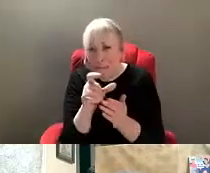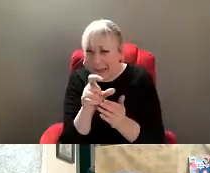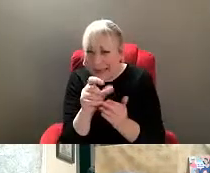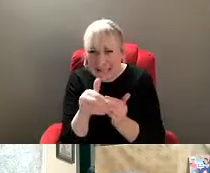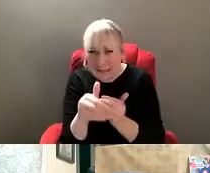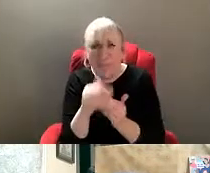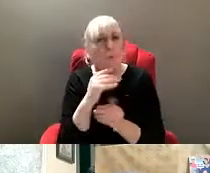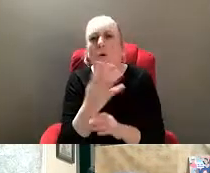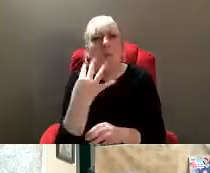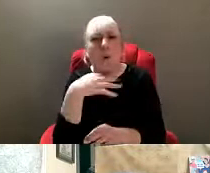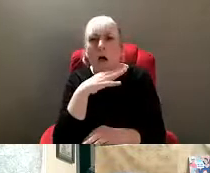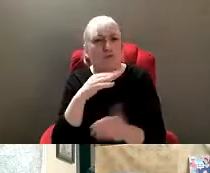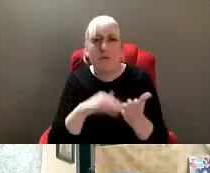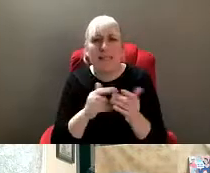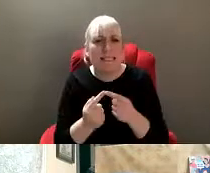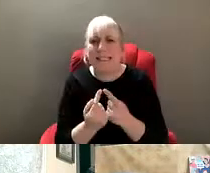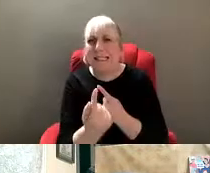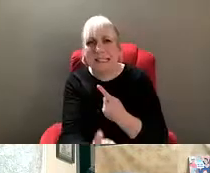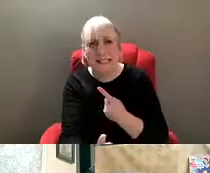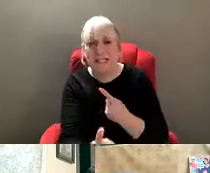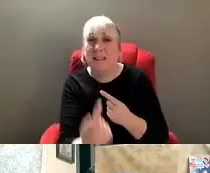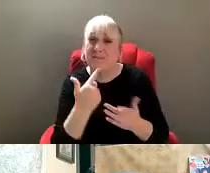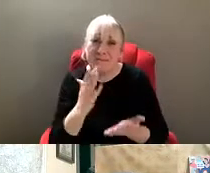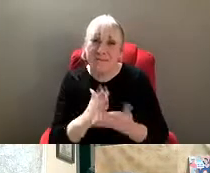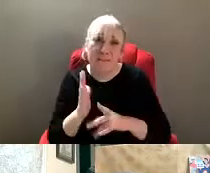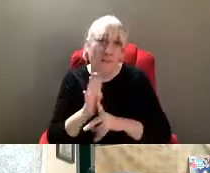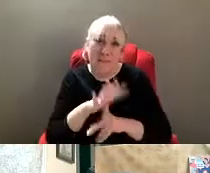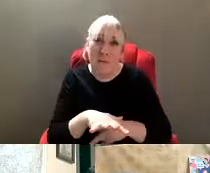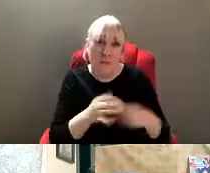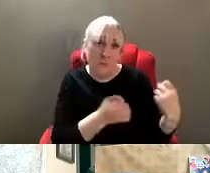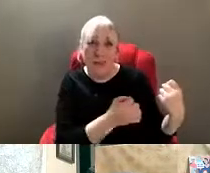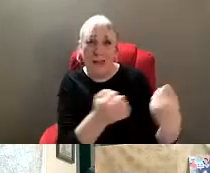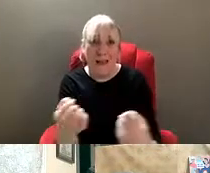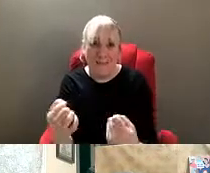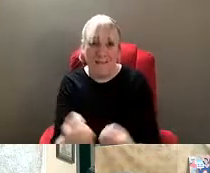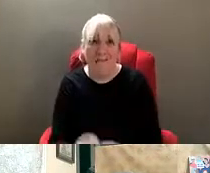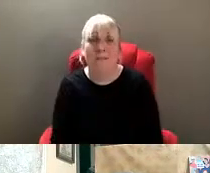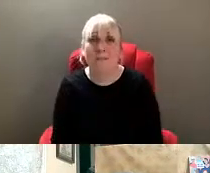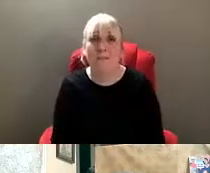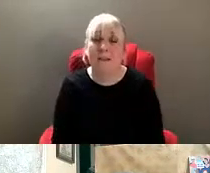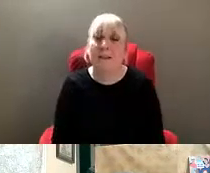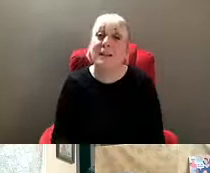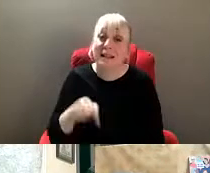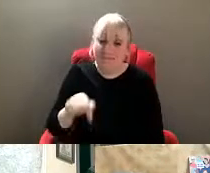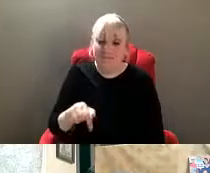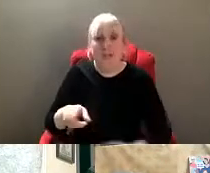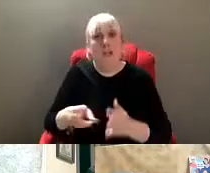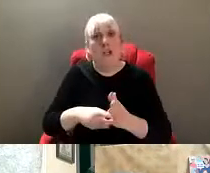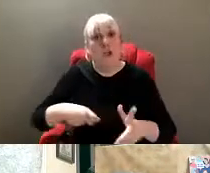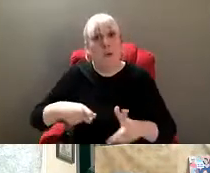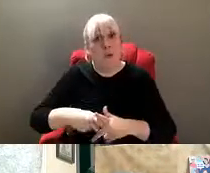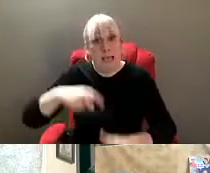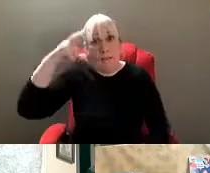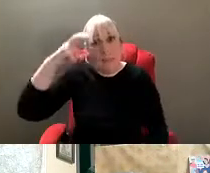nearest bus stop is forced to drive finally in the uk buses are not still not accessible